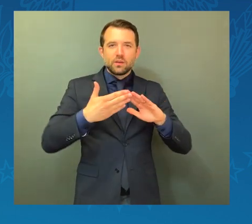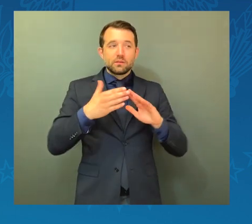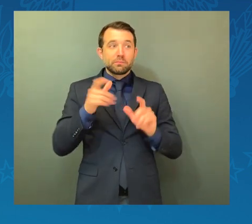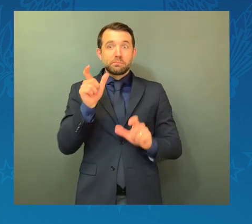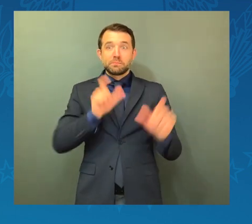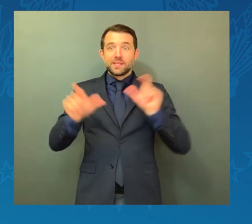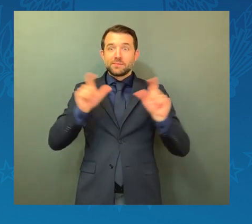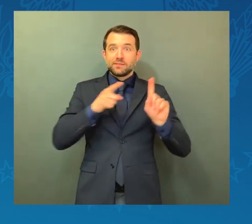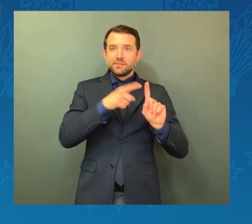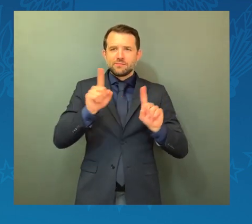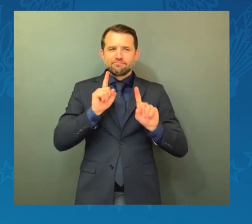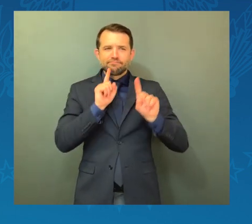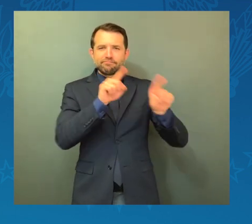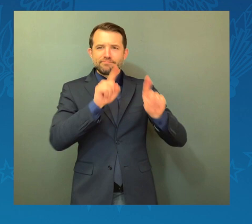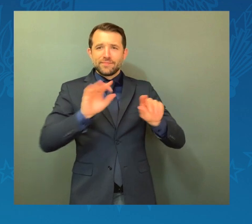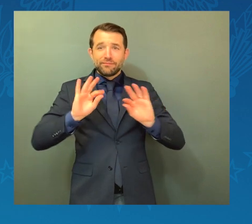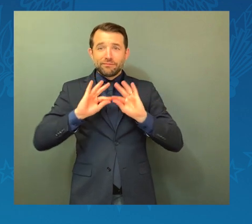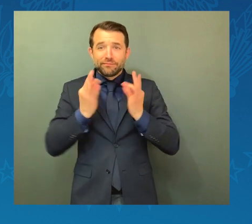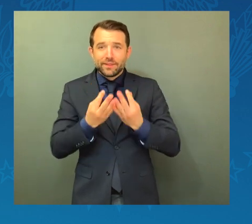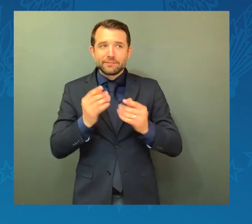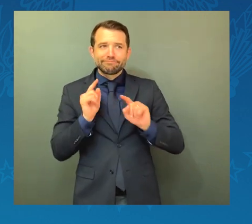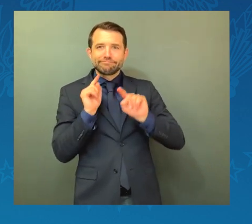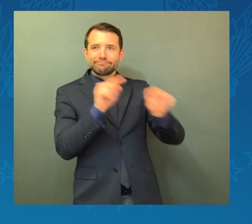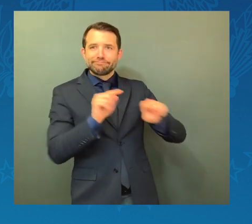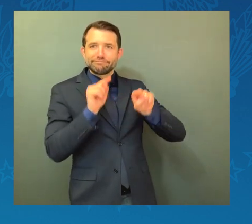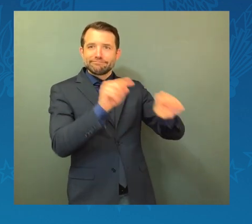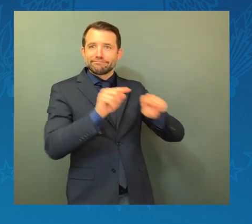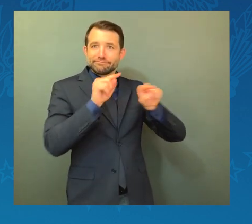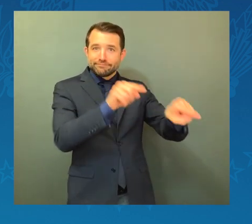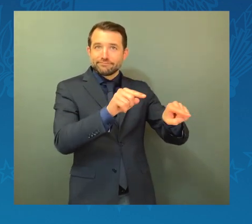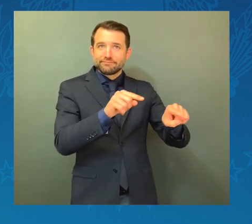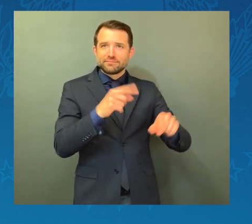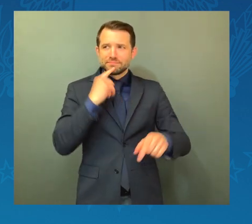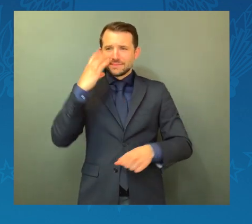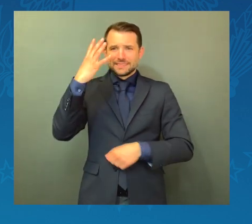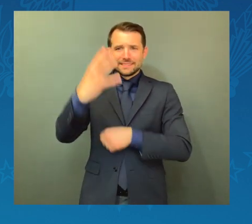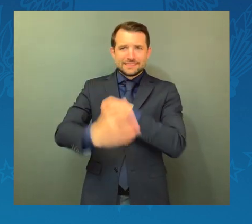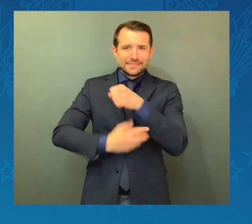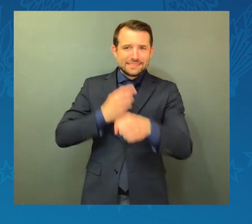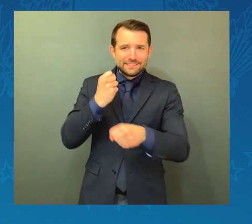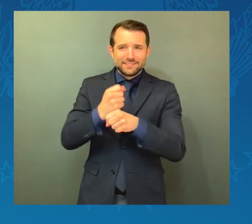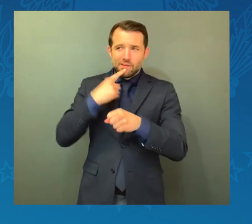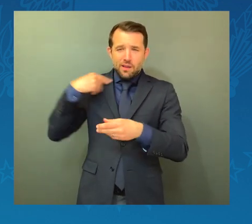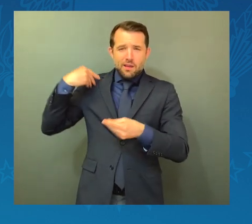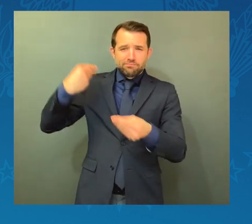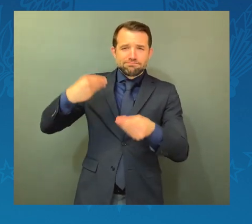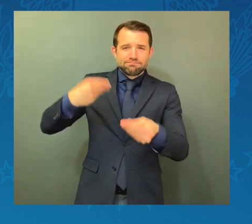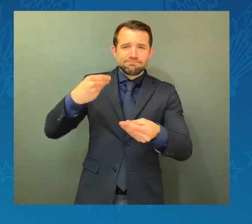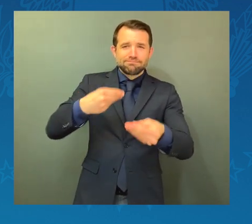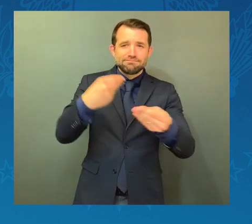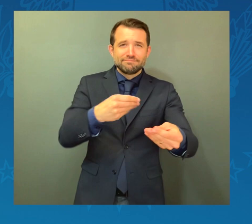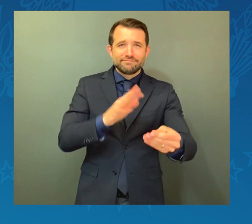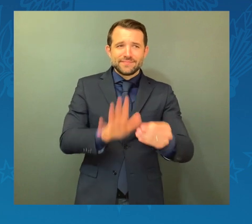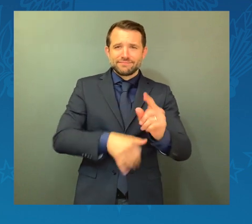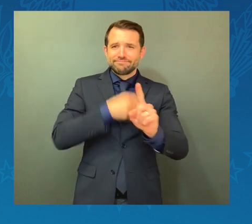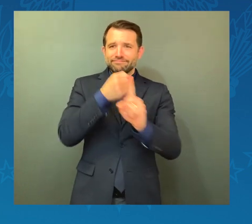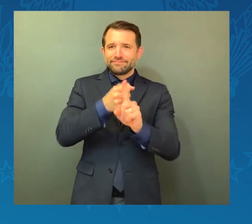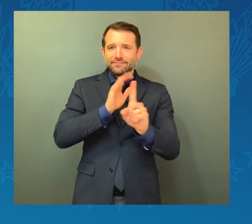and where it is intergenerational, in terms of the families that are impacted by the work that happens in places like that.